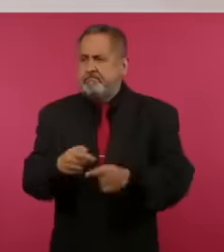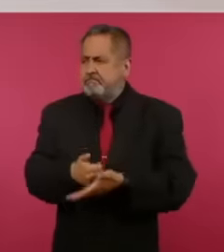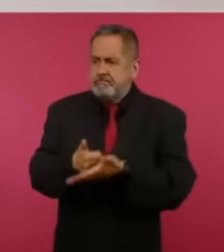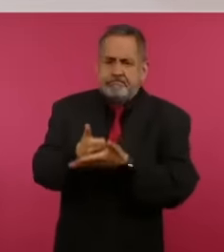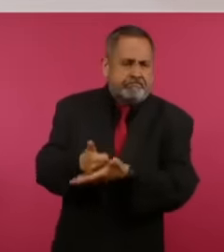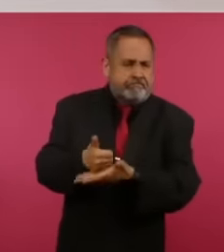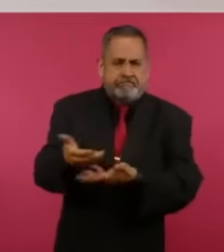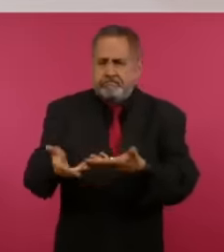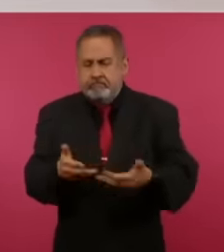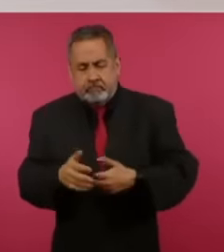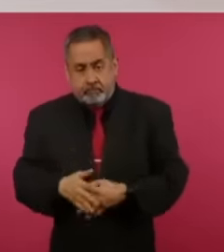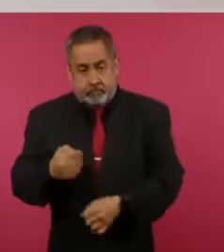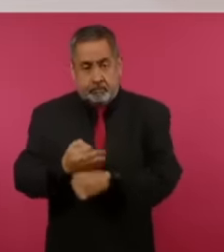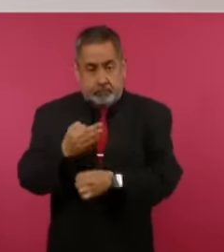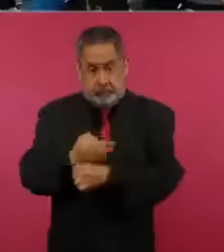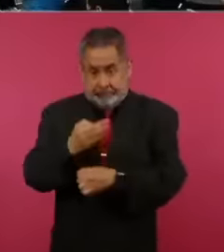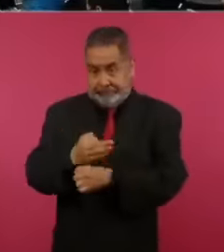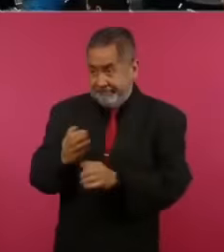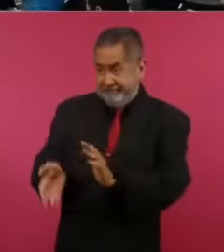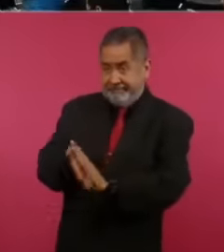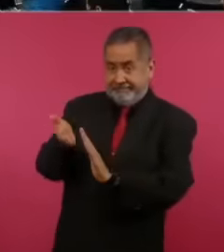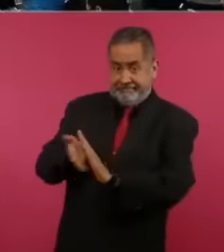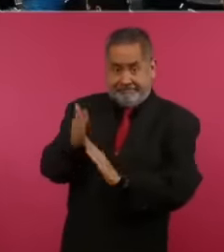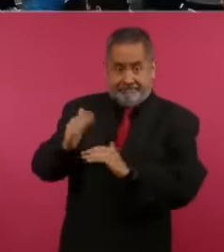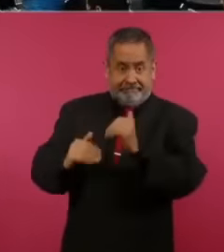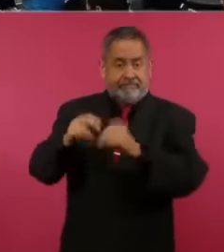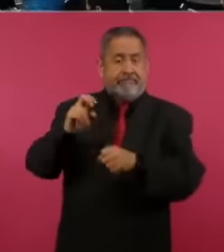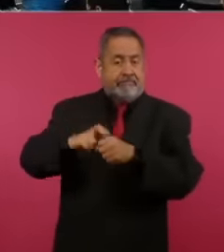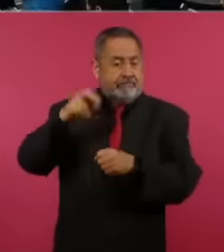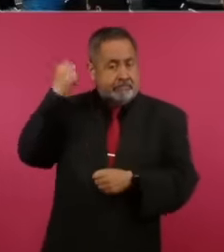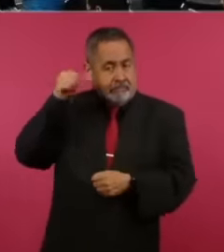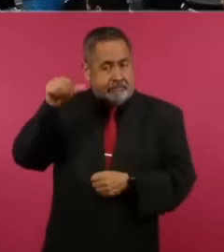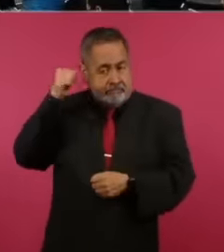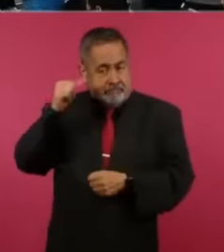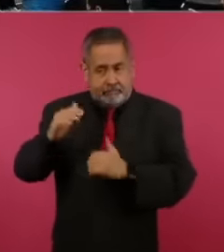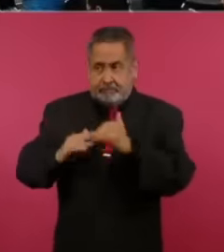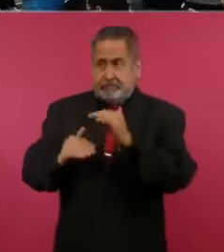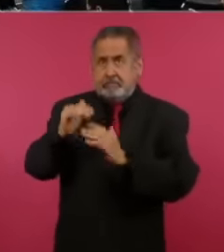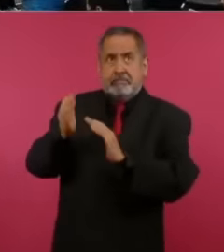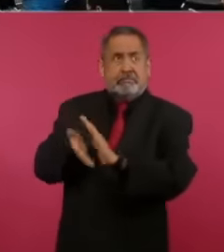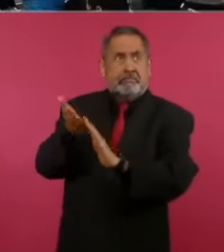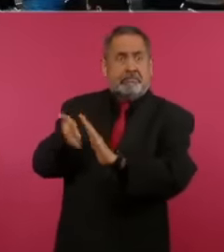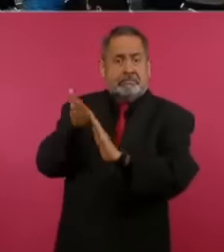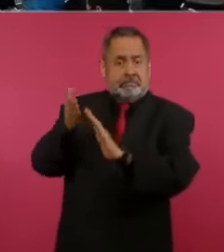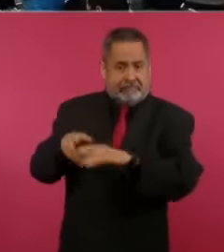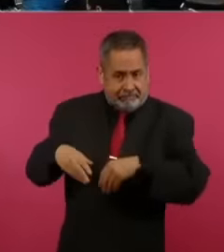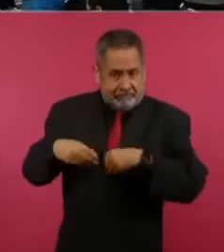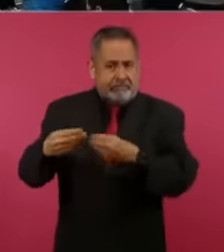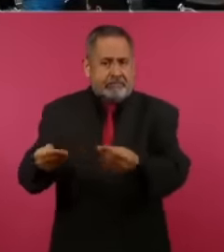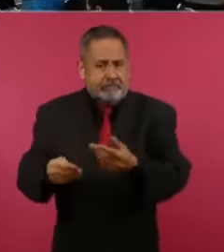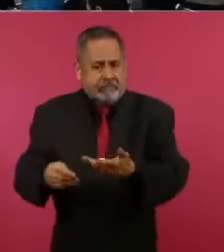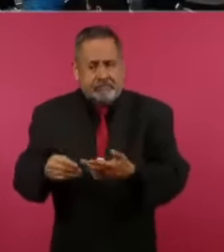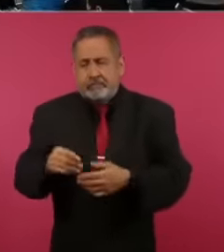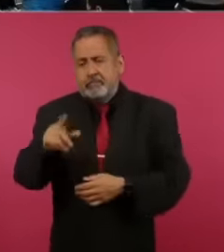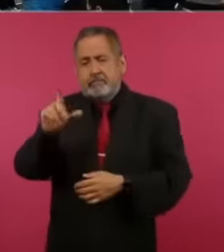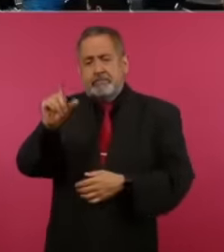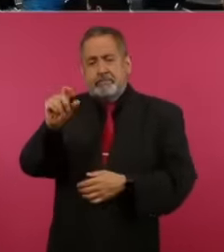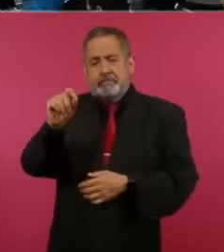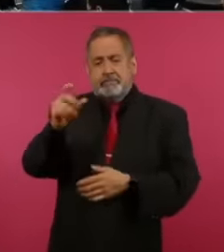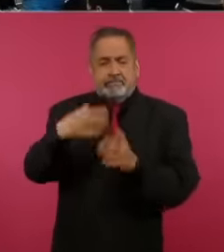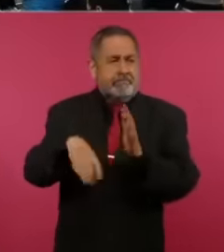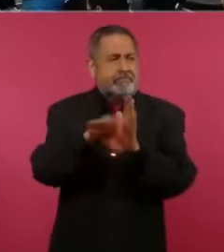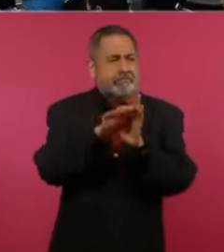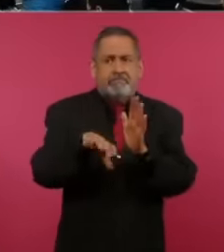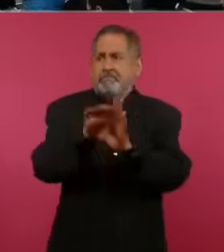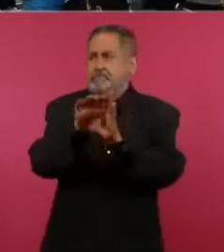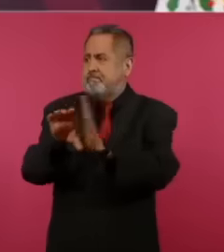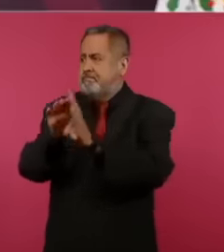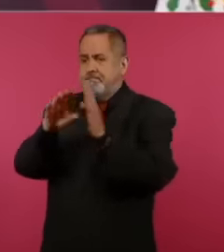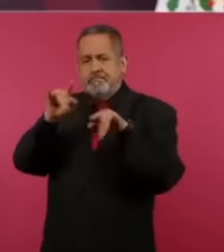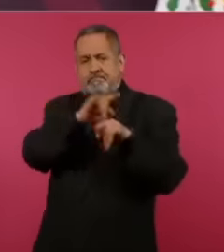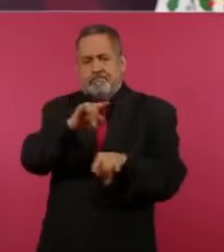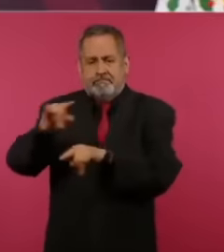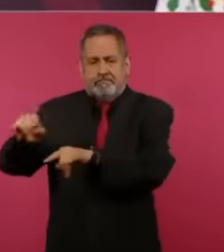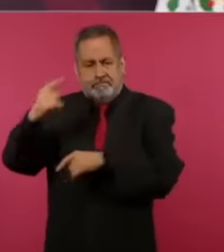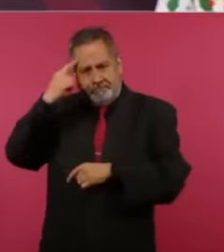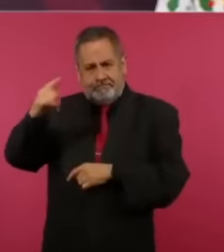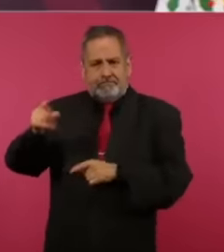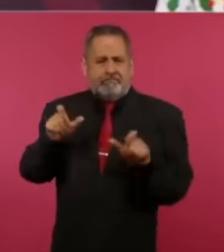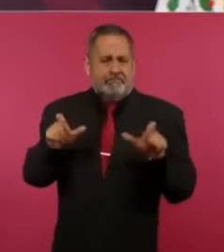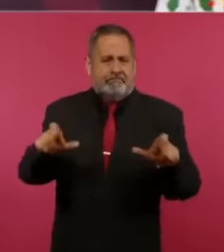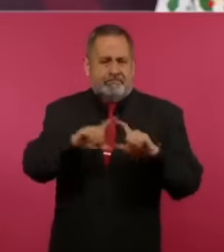building in Acapulco more than 20 barracks for the National Guard. The 10,000 elements